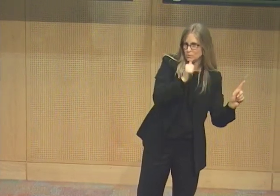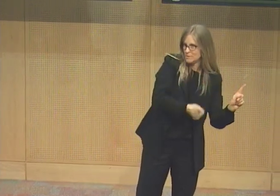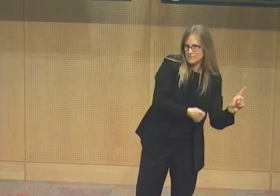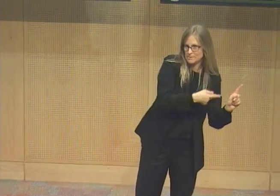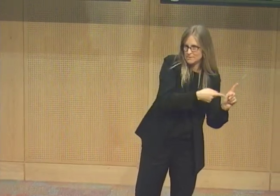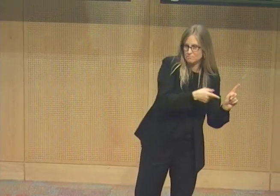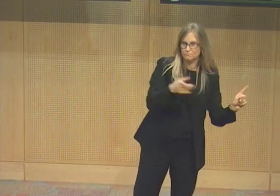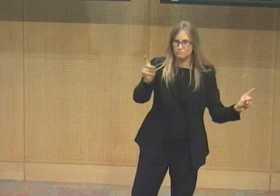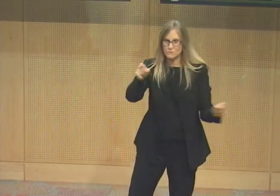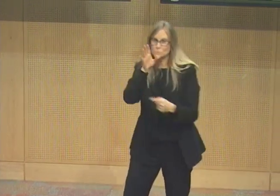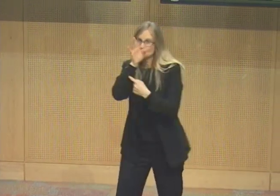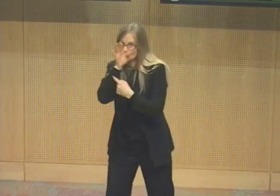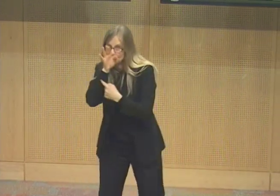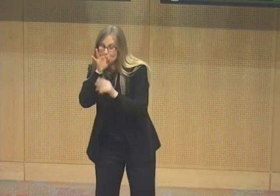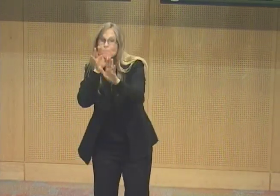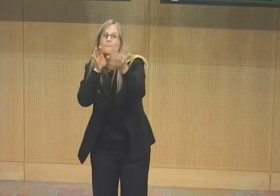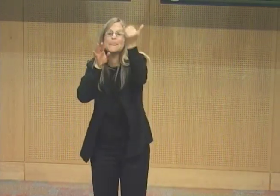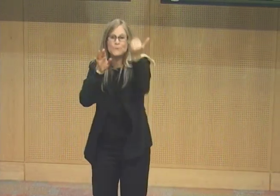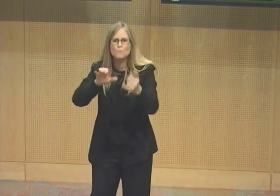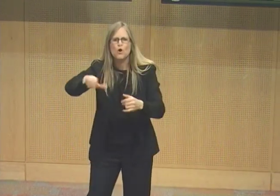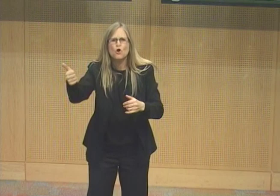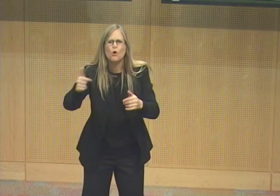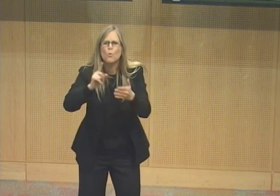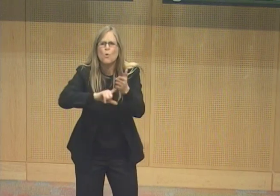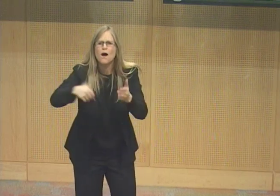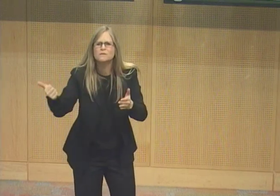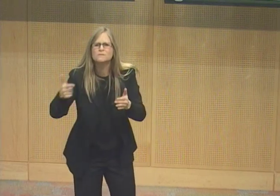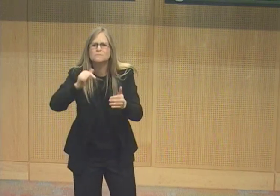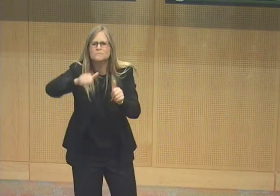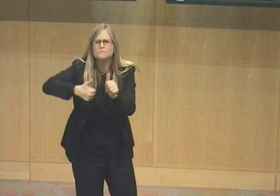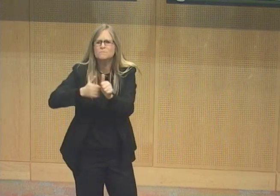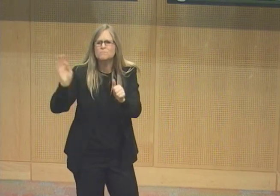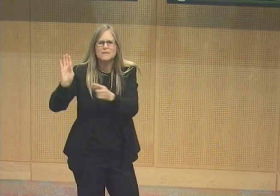as a valid language. They focus on the spoken language.